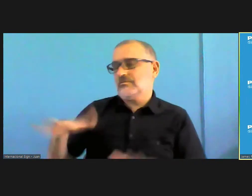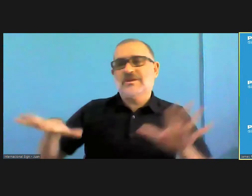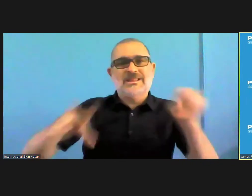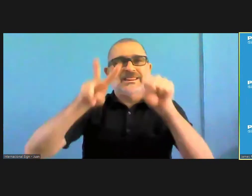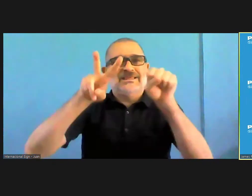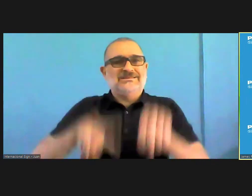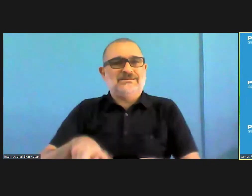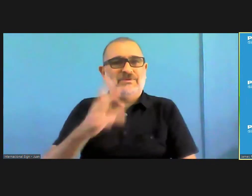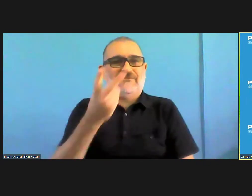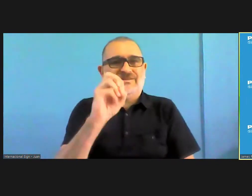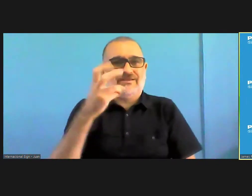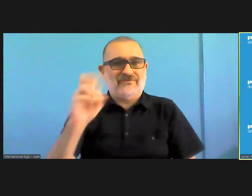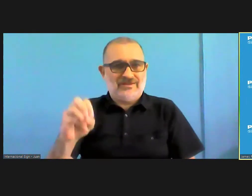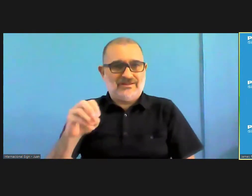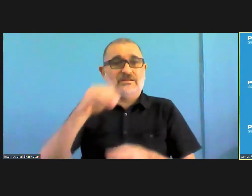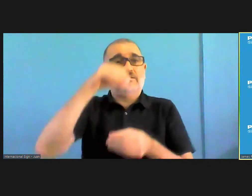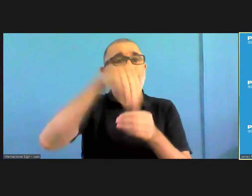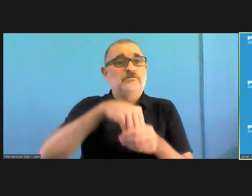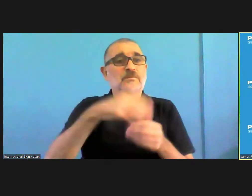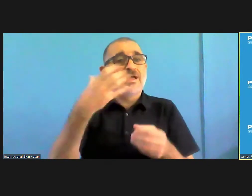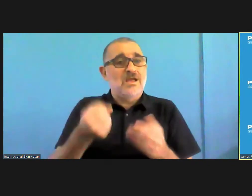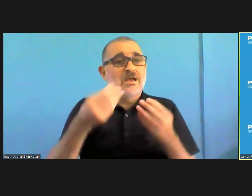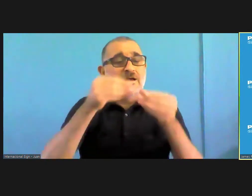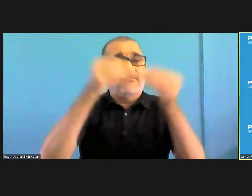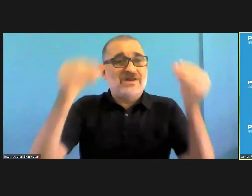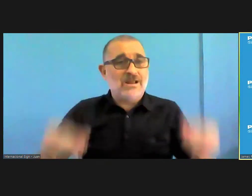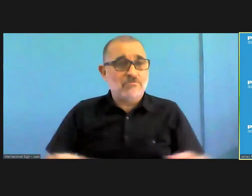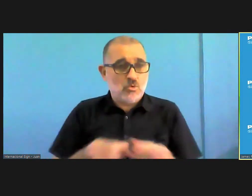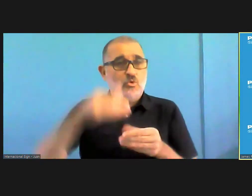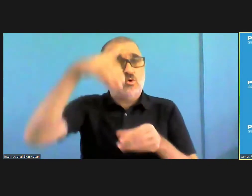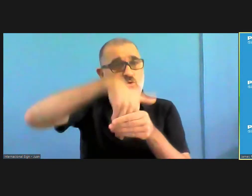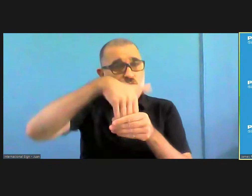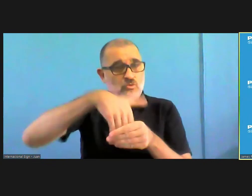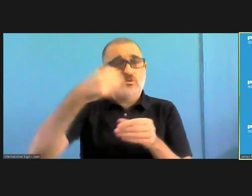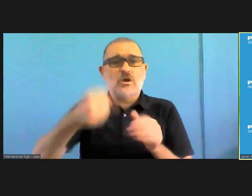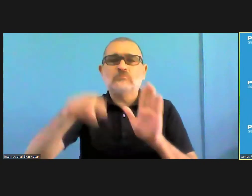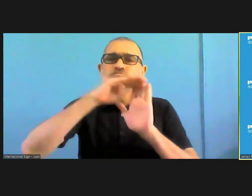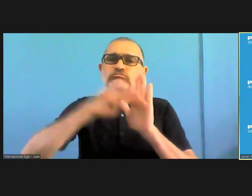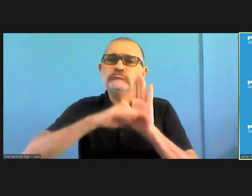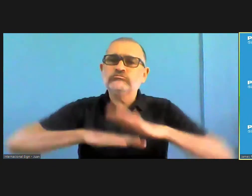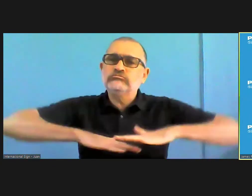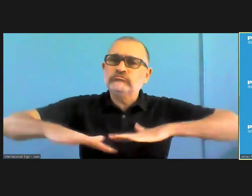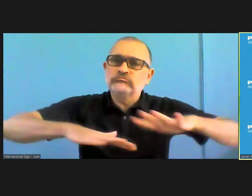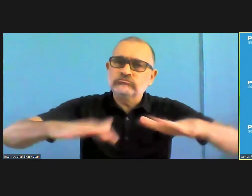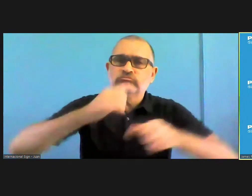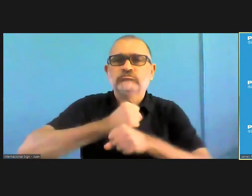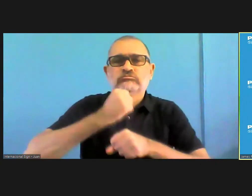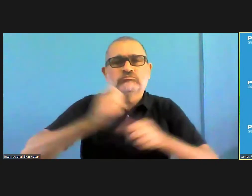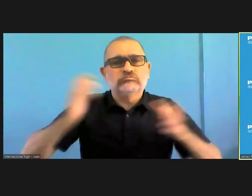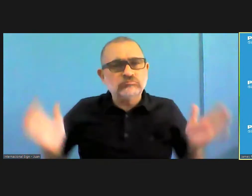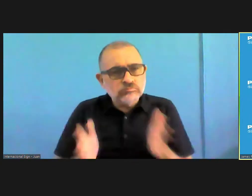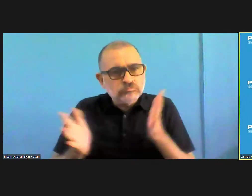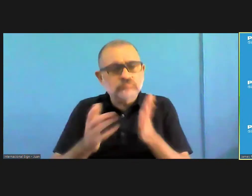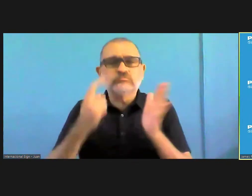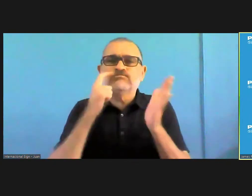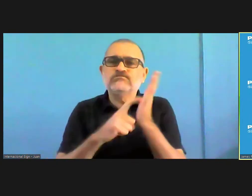differ entiated needs of those population groups, formulating an implementation of evidence-based policies